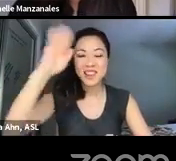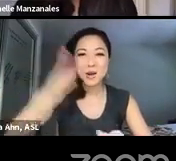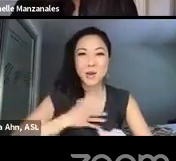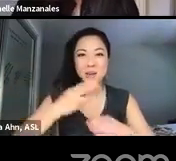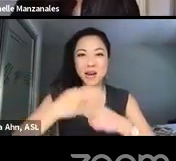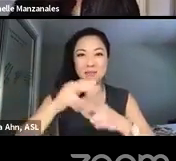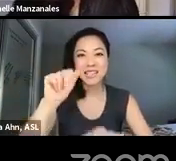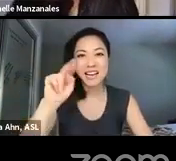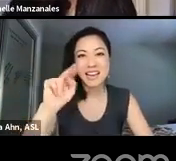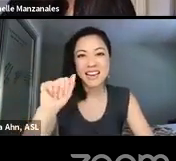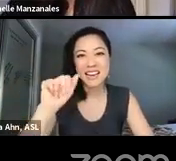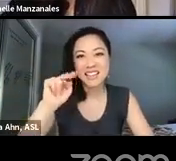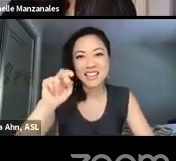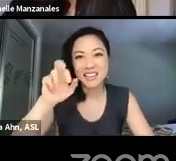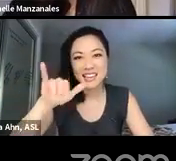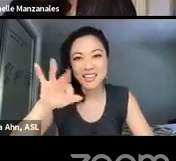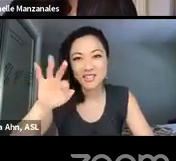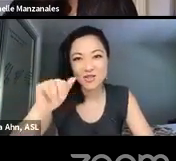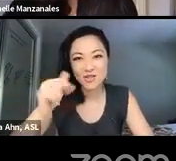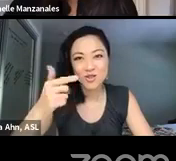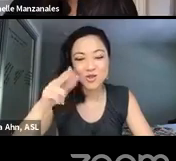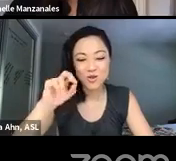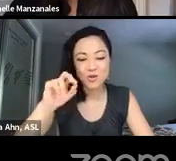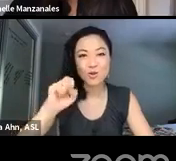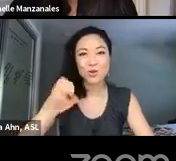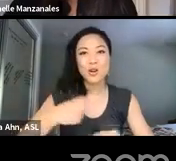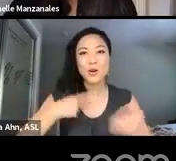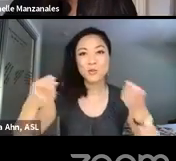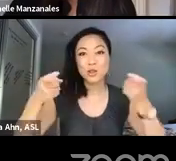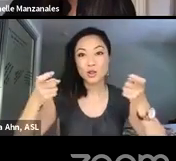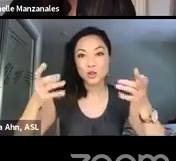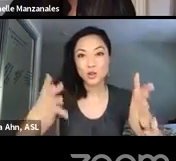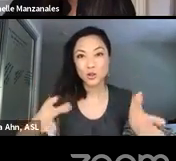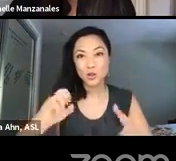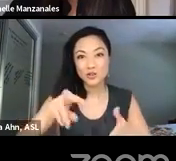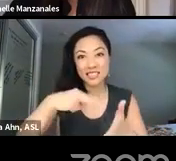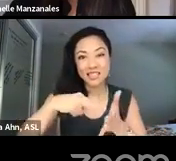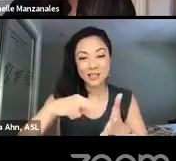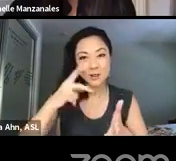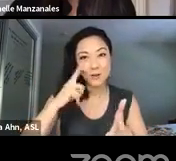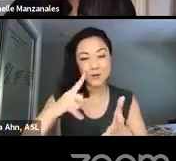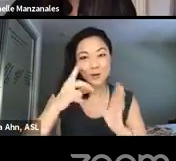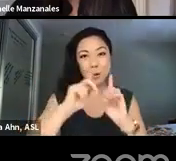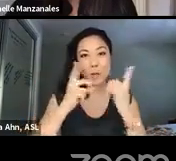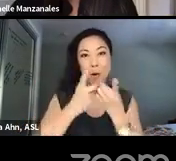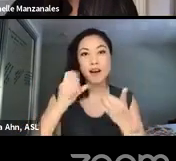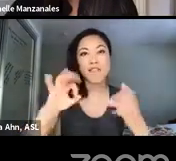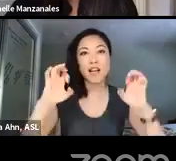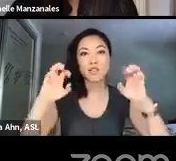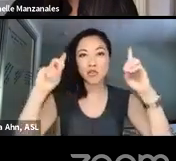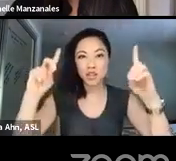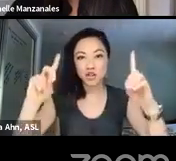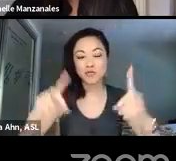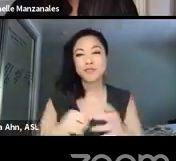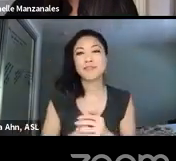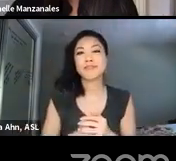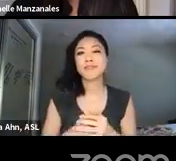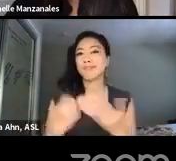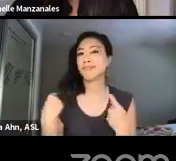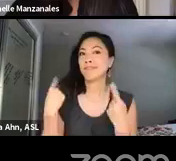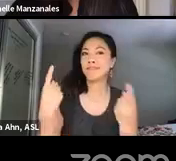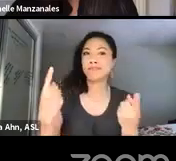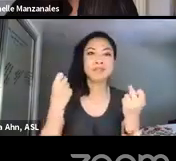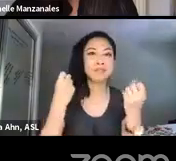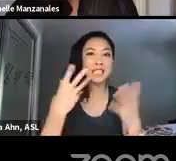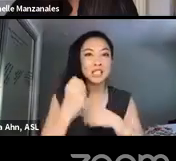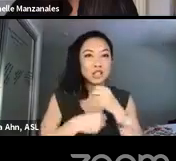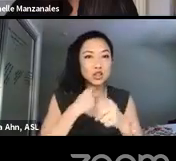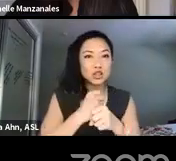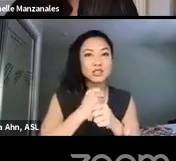you introduce yourself, what organization you are with or how you came to this path